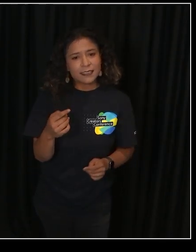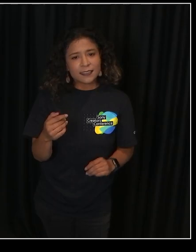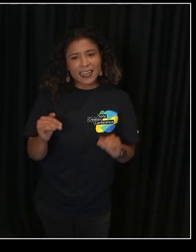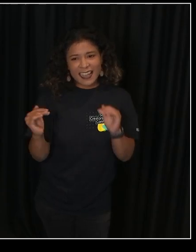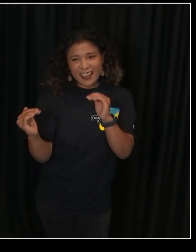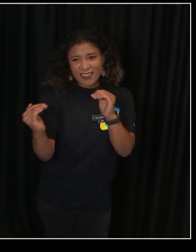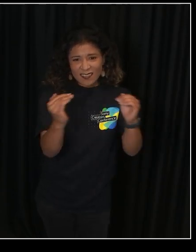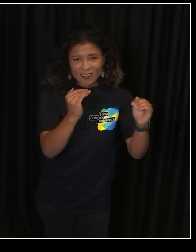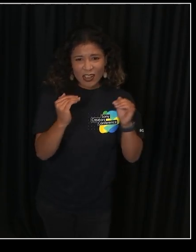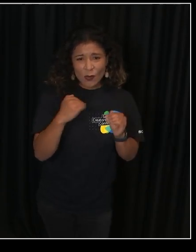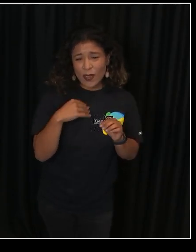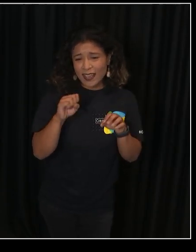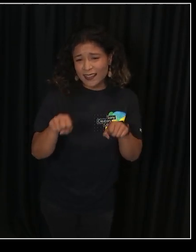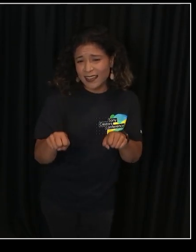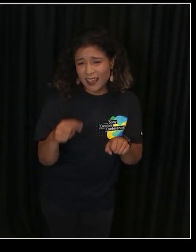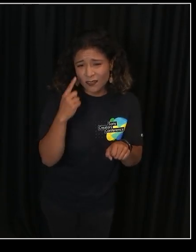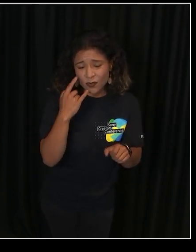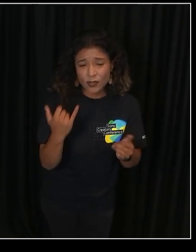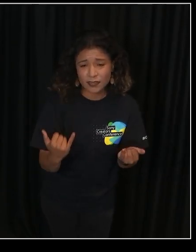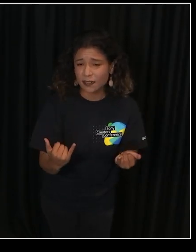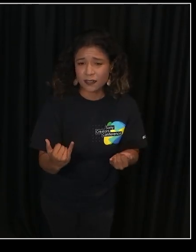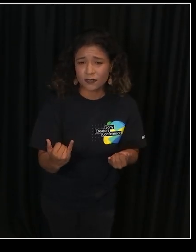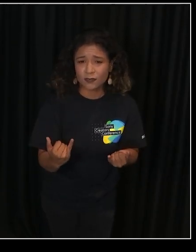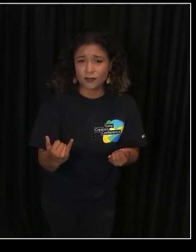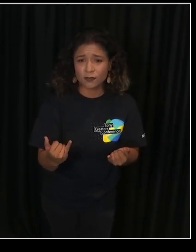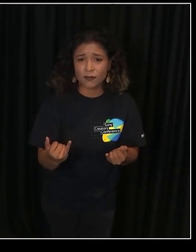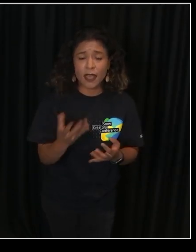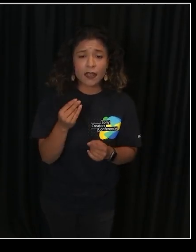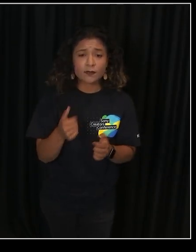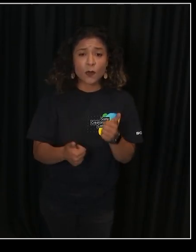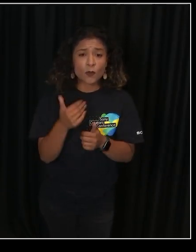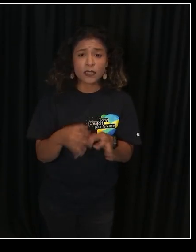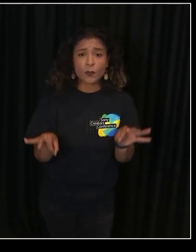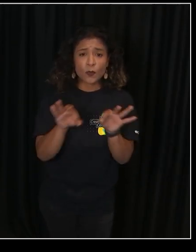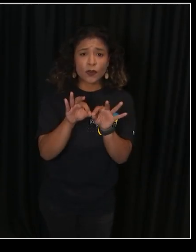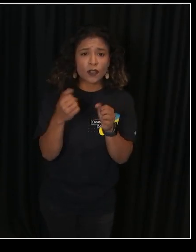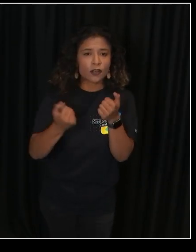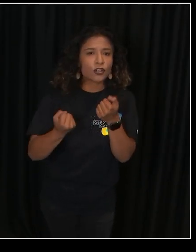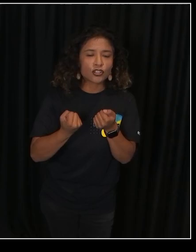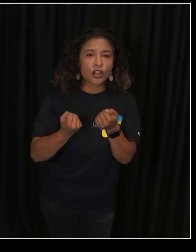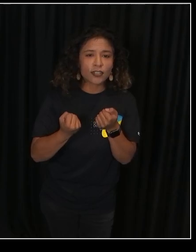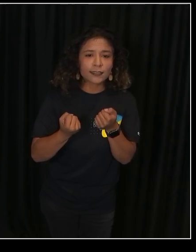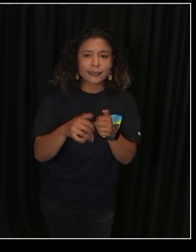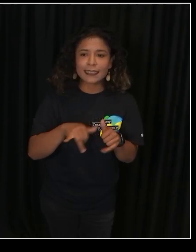And most importantly, the cars are exactly the same.